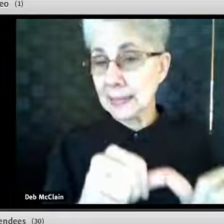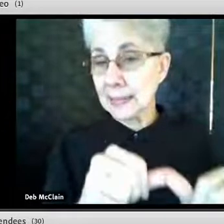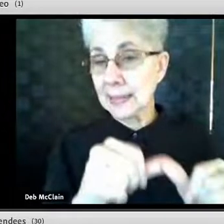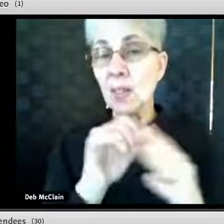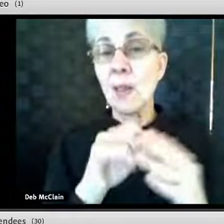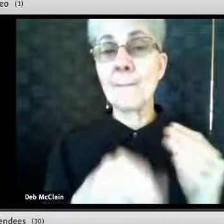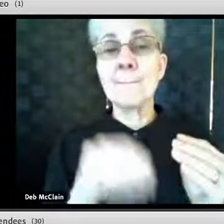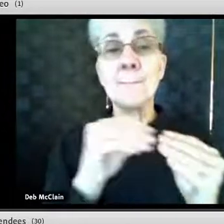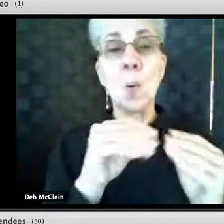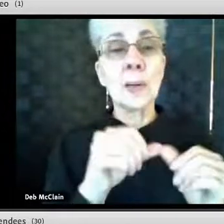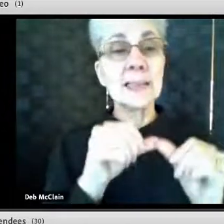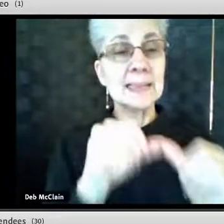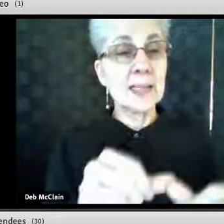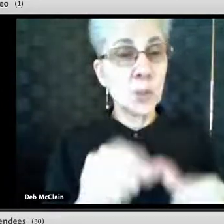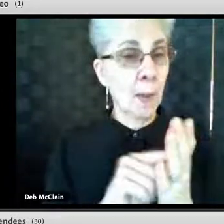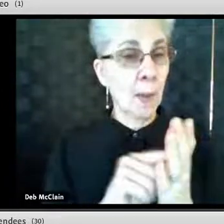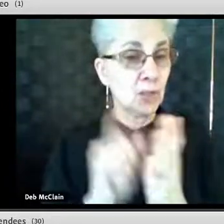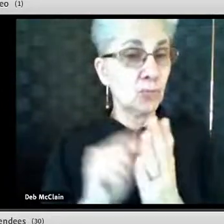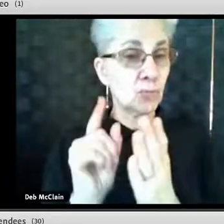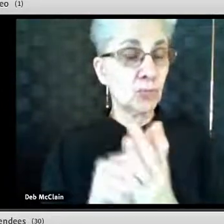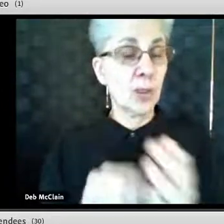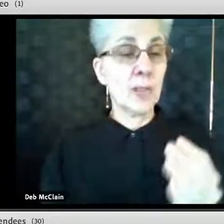The more consistently you publish,